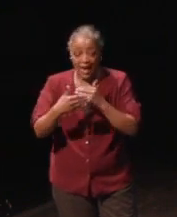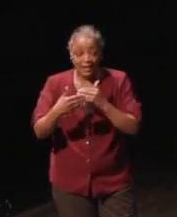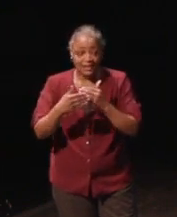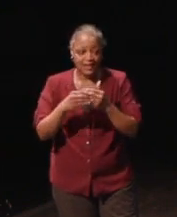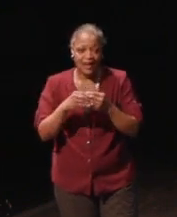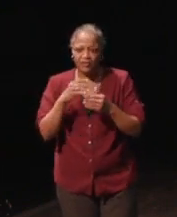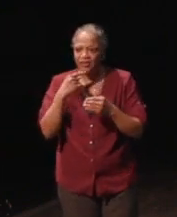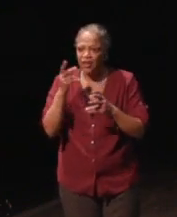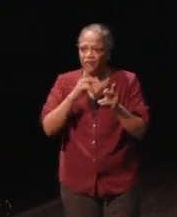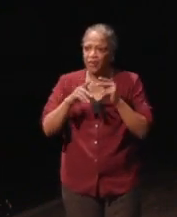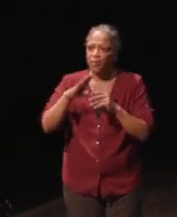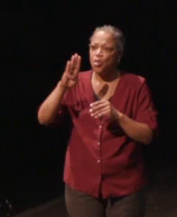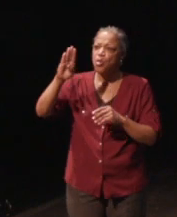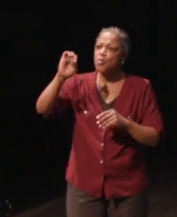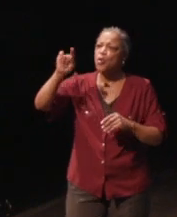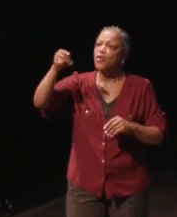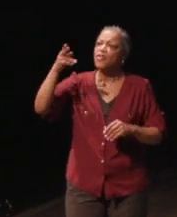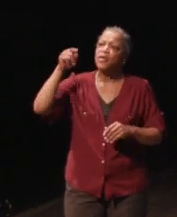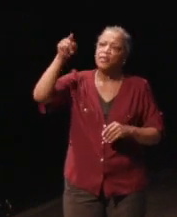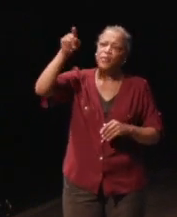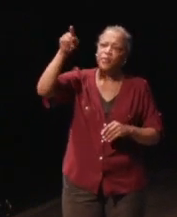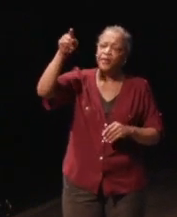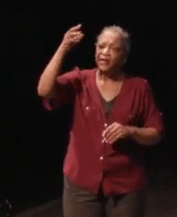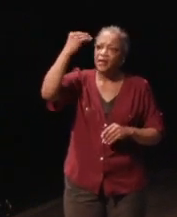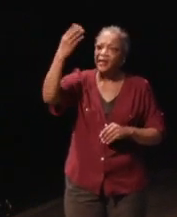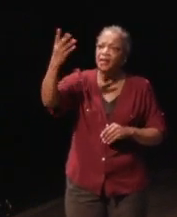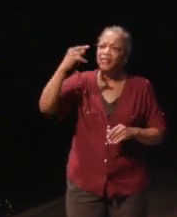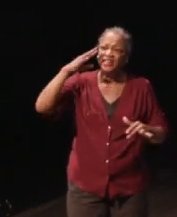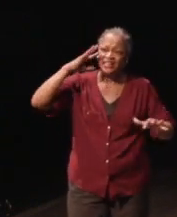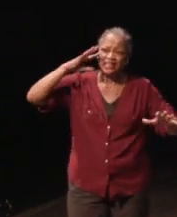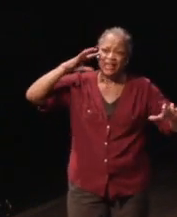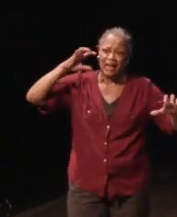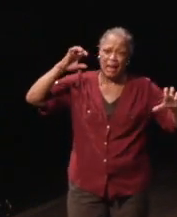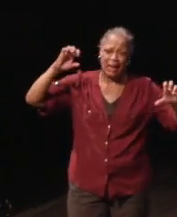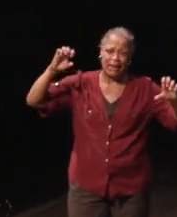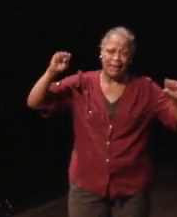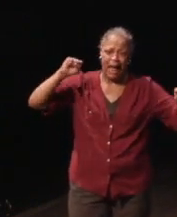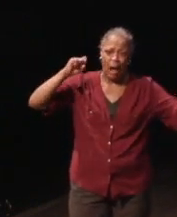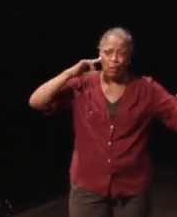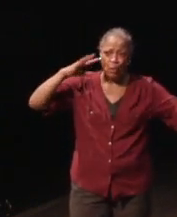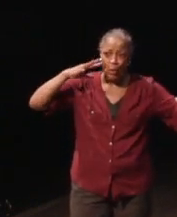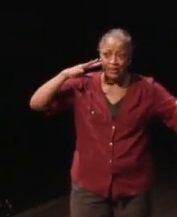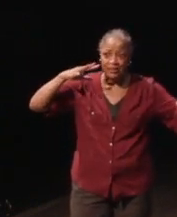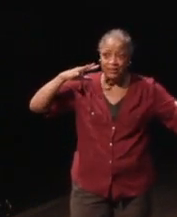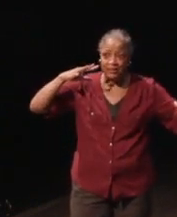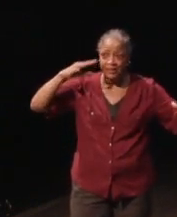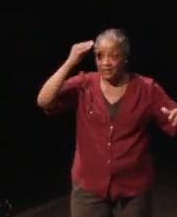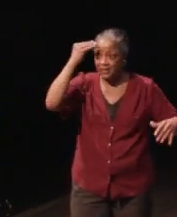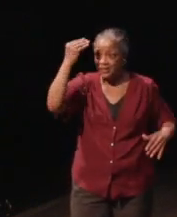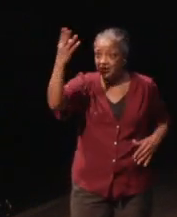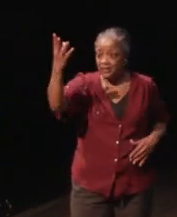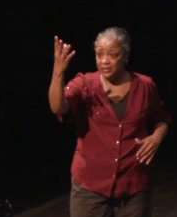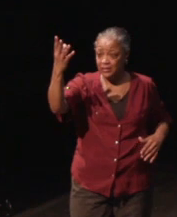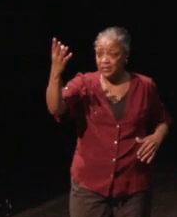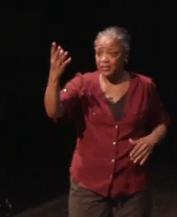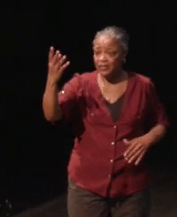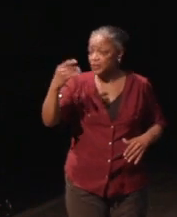the people in the booth that this is a really loud, has really loud noises and so I would like you,